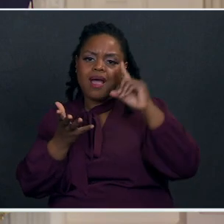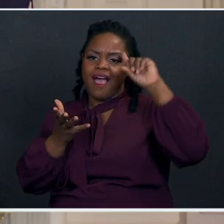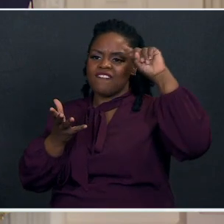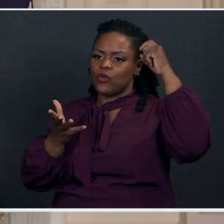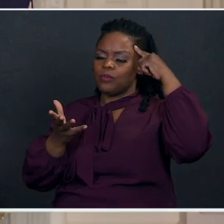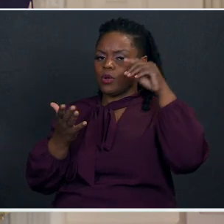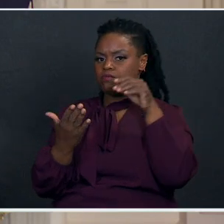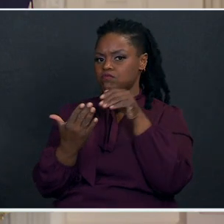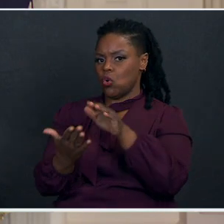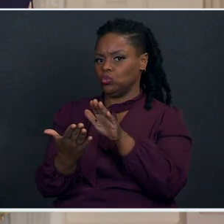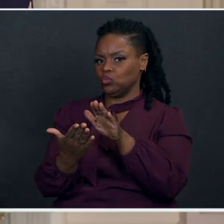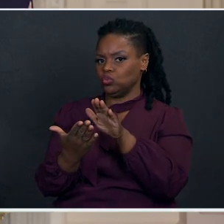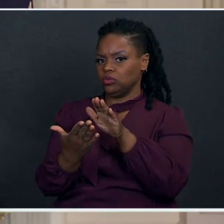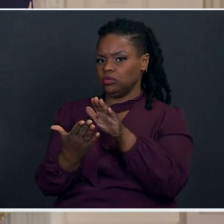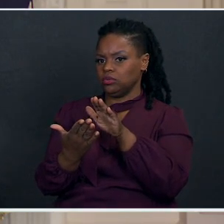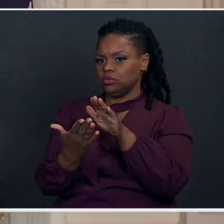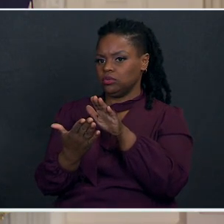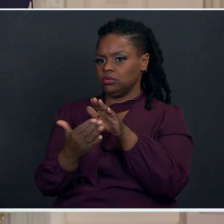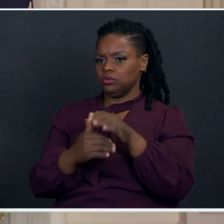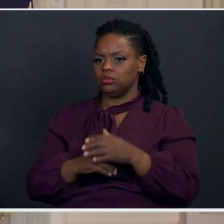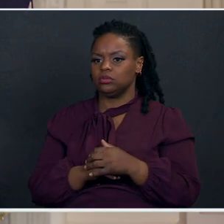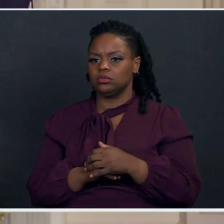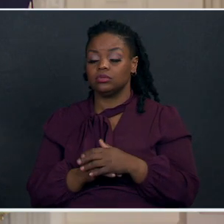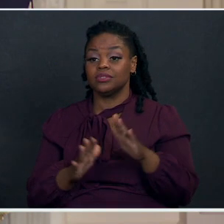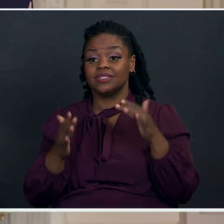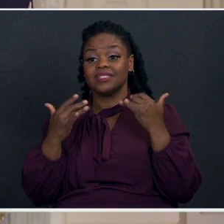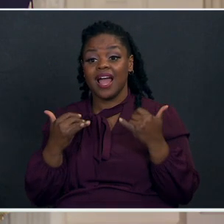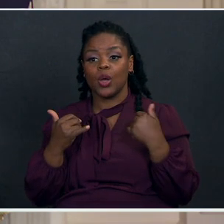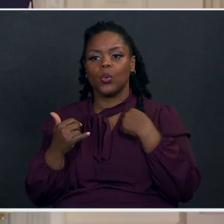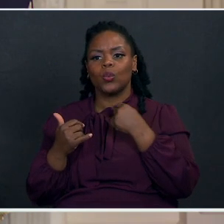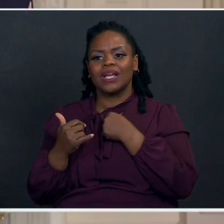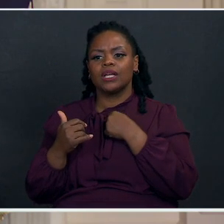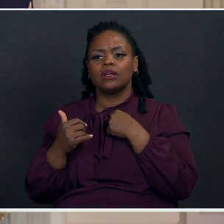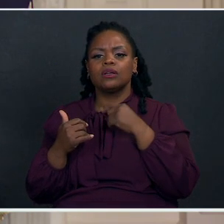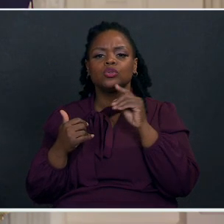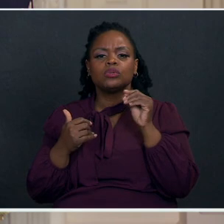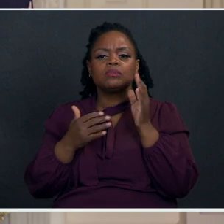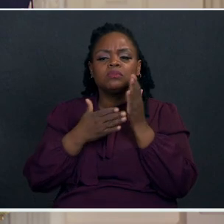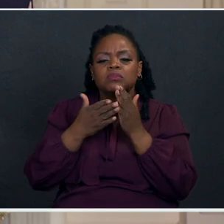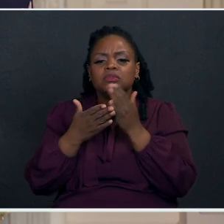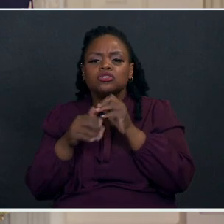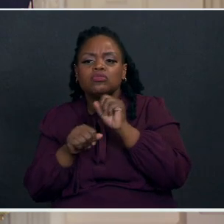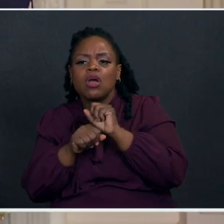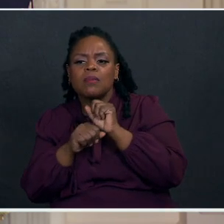This is not -- it's not time for small measures; we need to be bold. So, let me be clear: